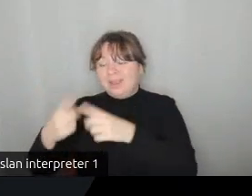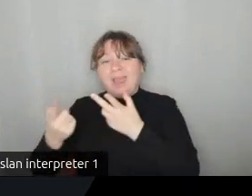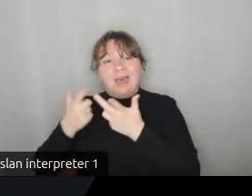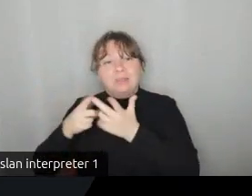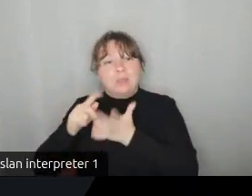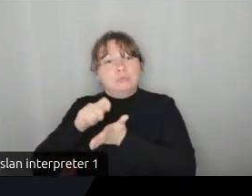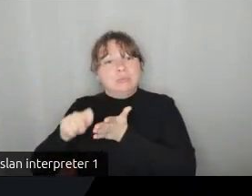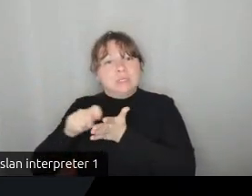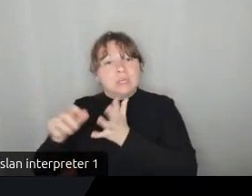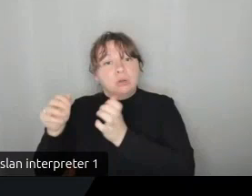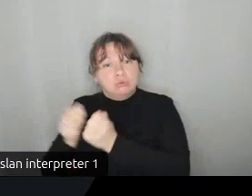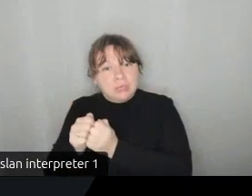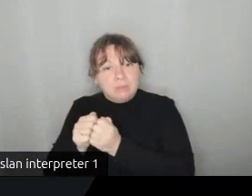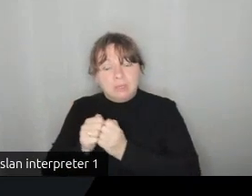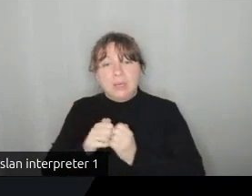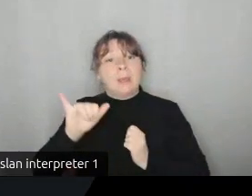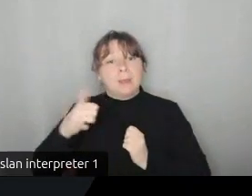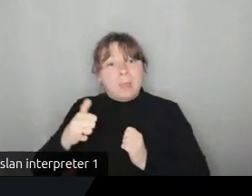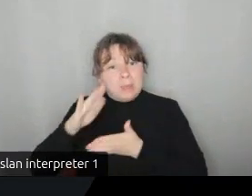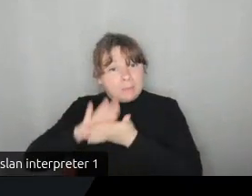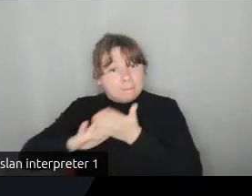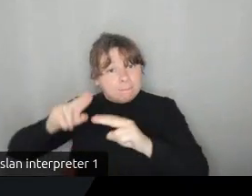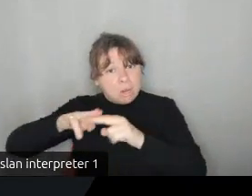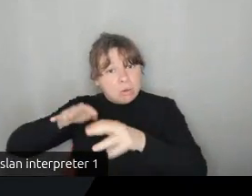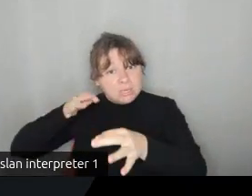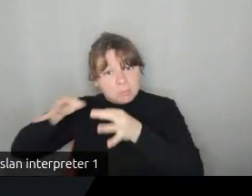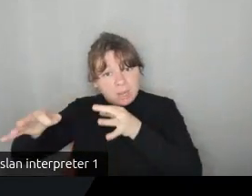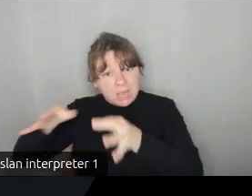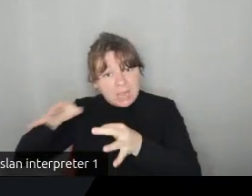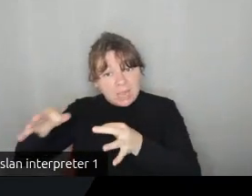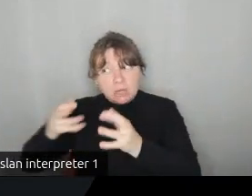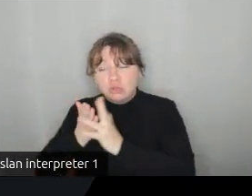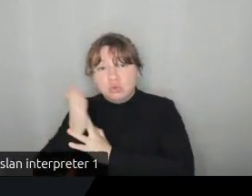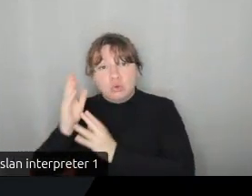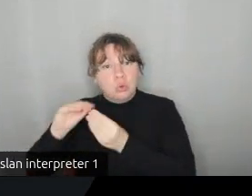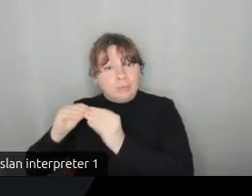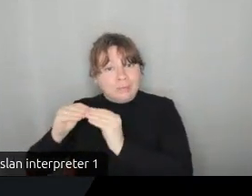example a parenting plan that's been made an exception if that exception is available which